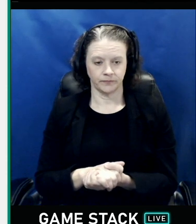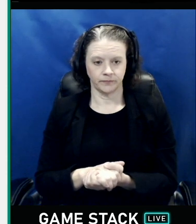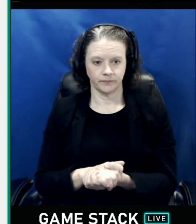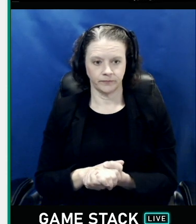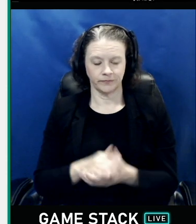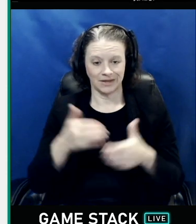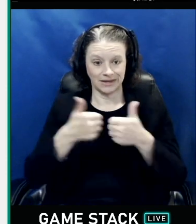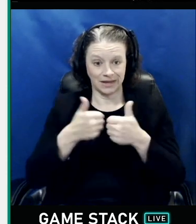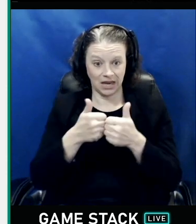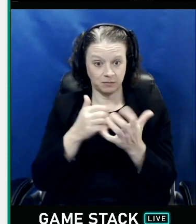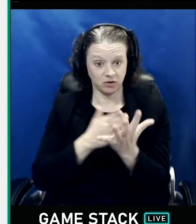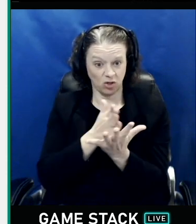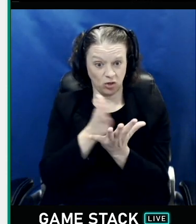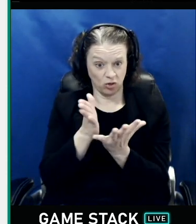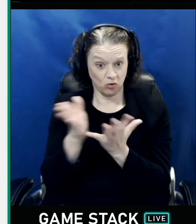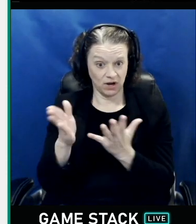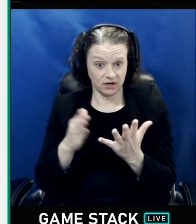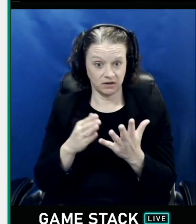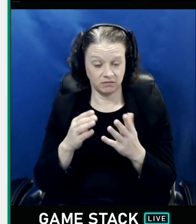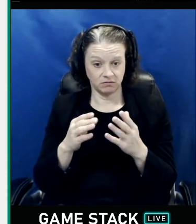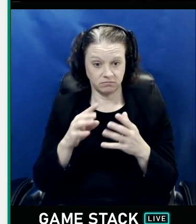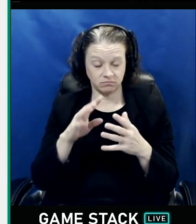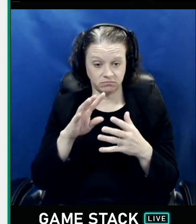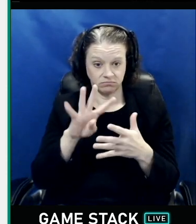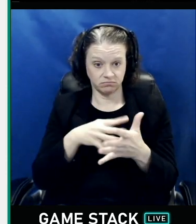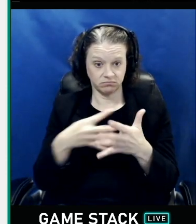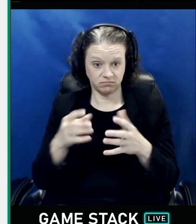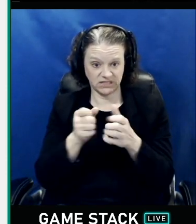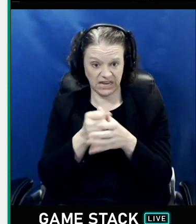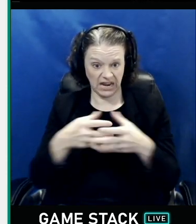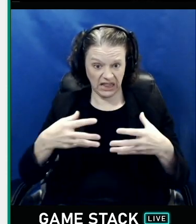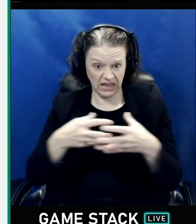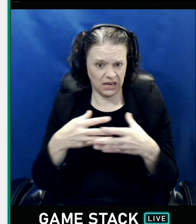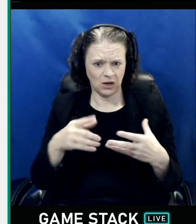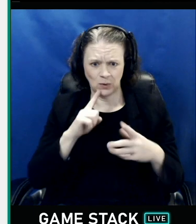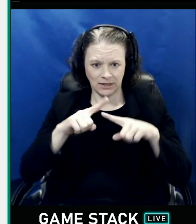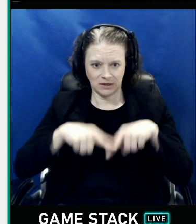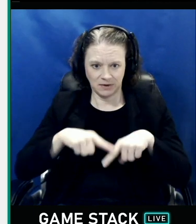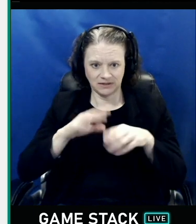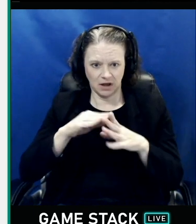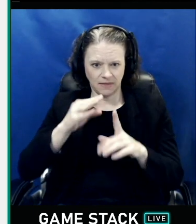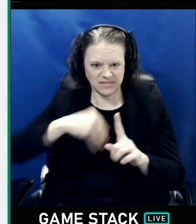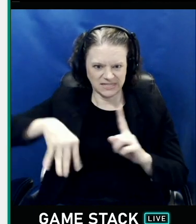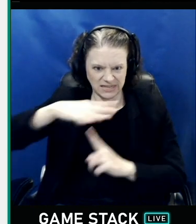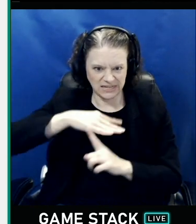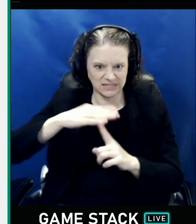A game thread scaling depends heavily on the game engine seen in settings. It also depends on the system's